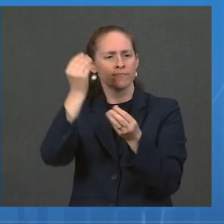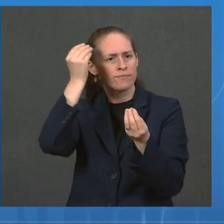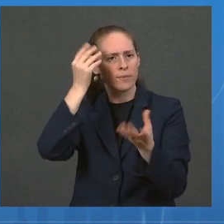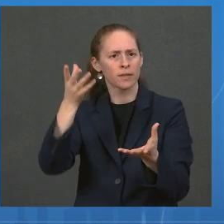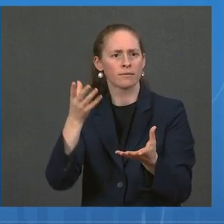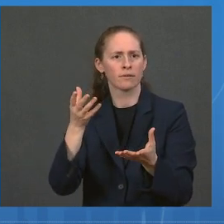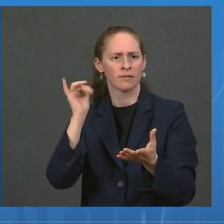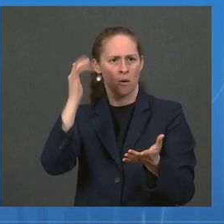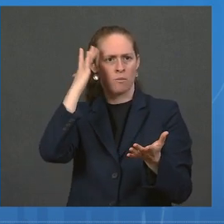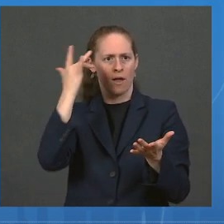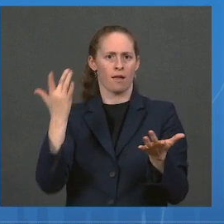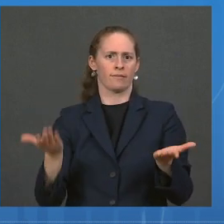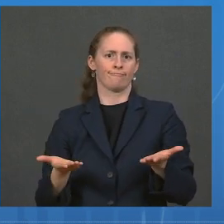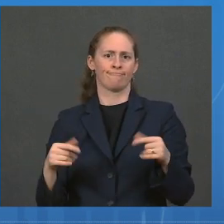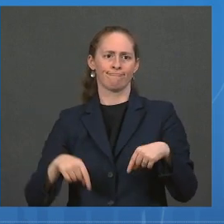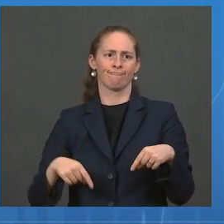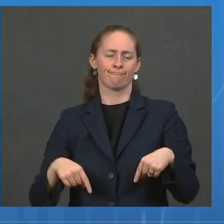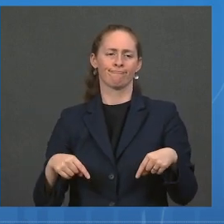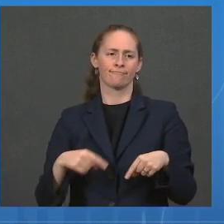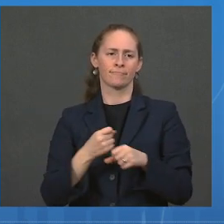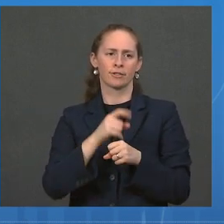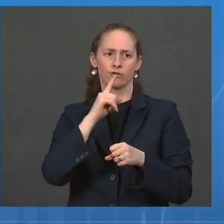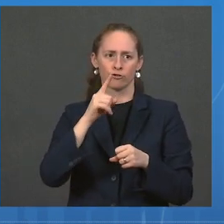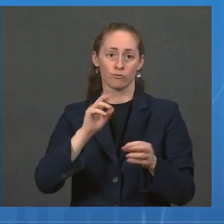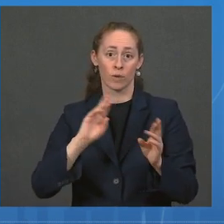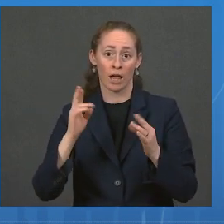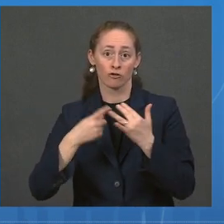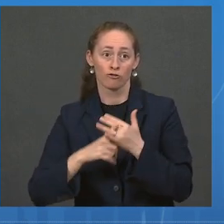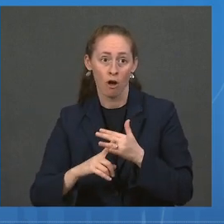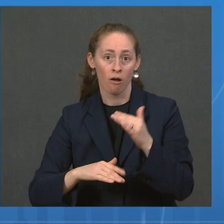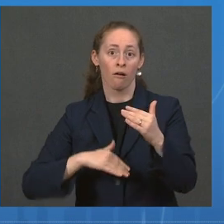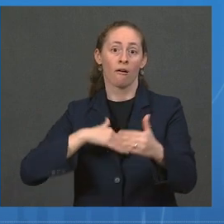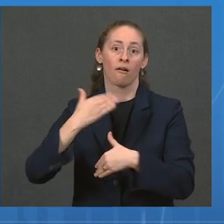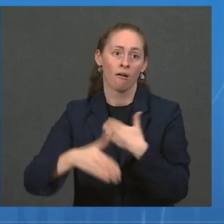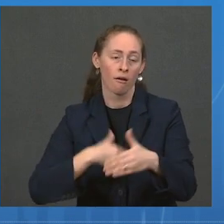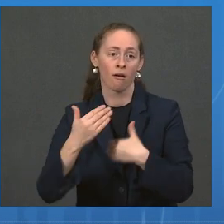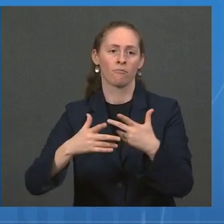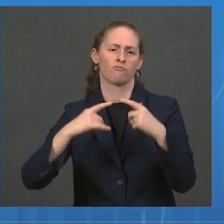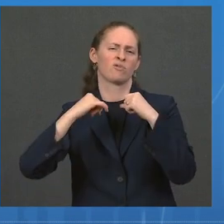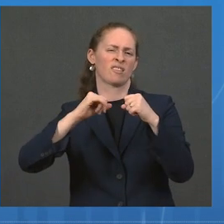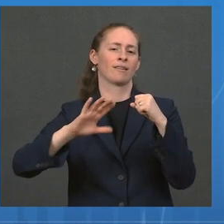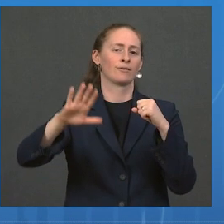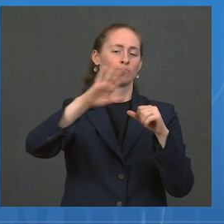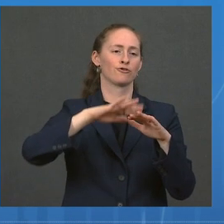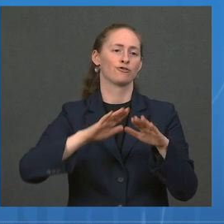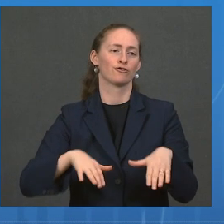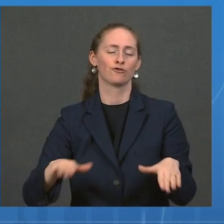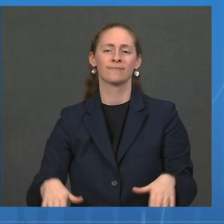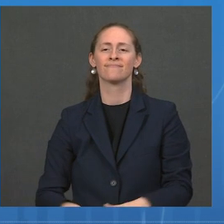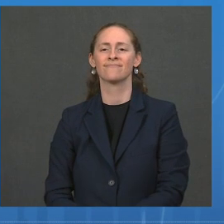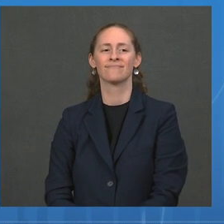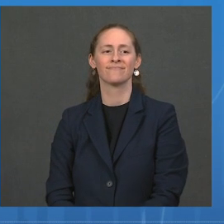to making sure that they can get the vaccine and ultimately protect their children. Back to you, Jeff. Mr. Zients: Thanks, Dr. Murthy.